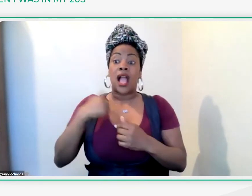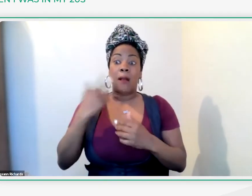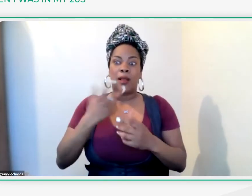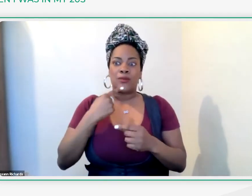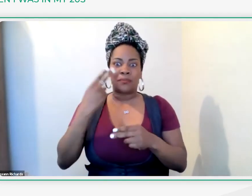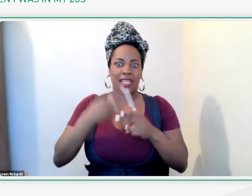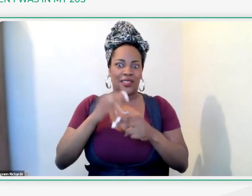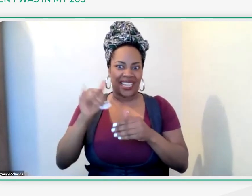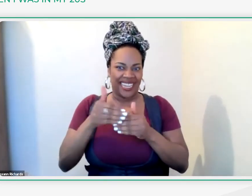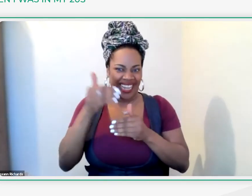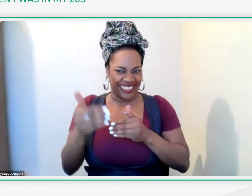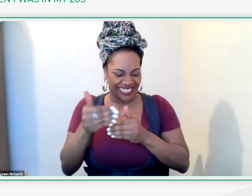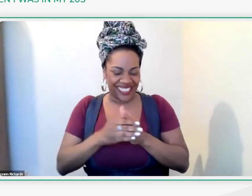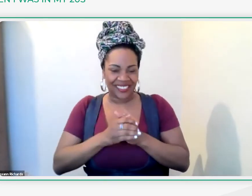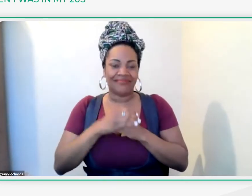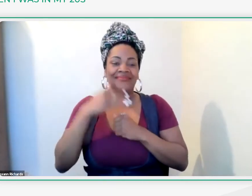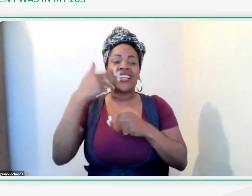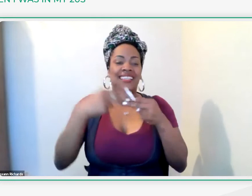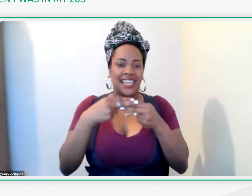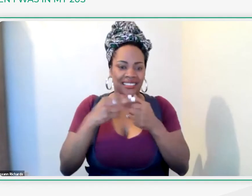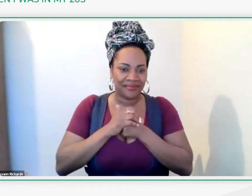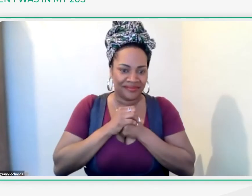So maybe they have money in another bank.